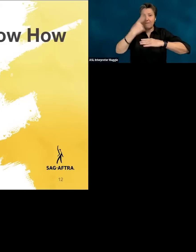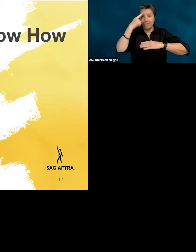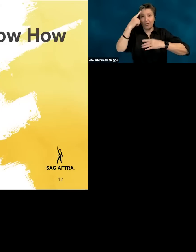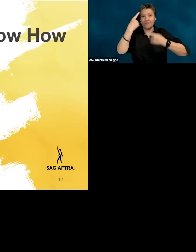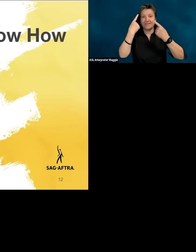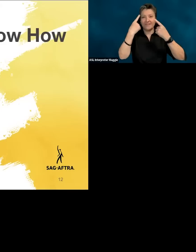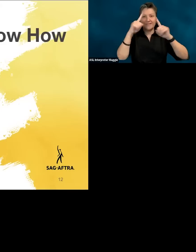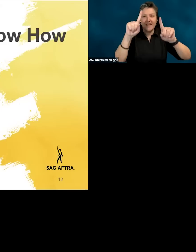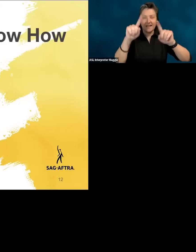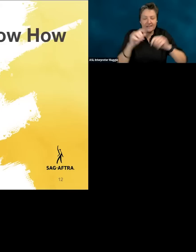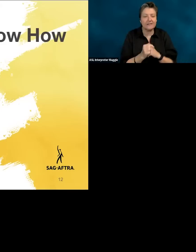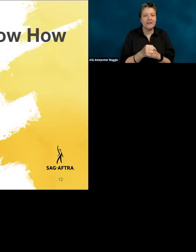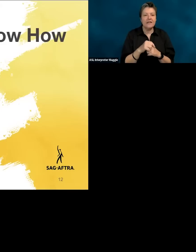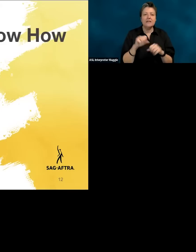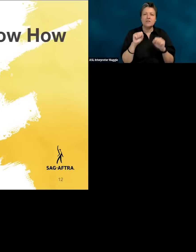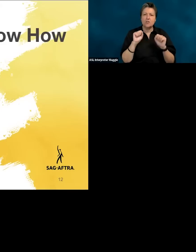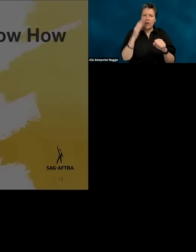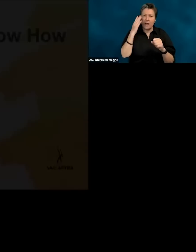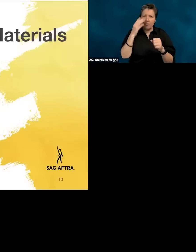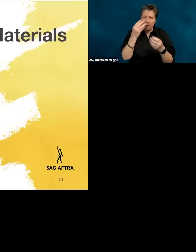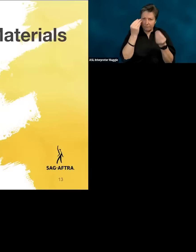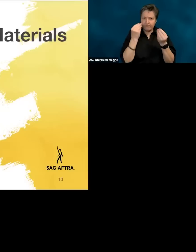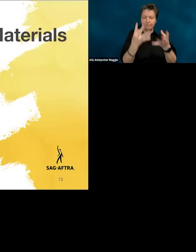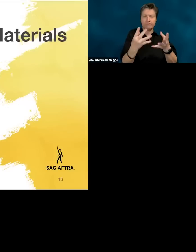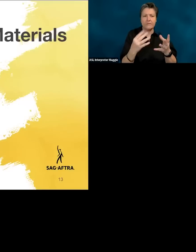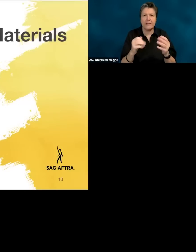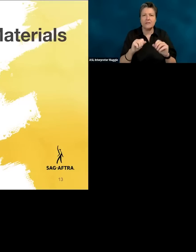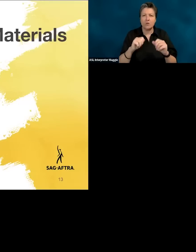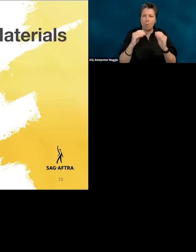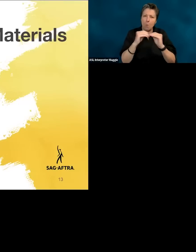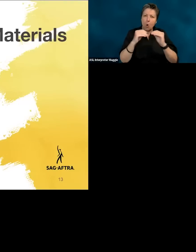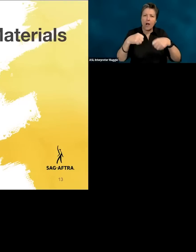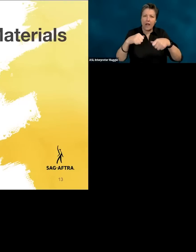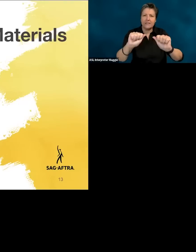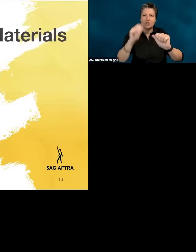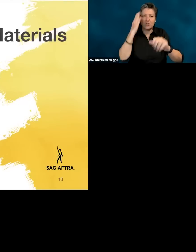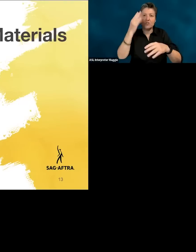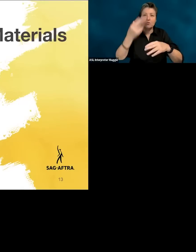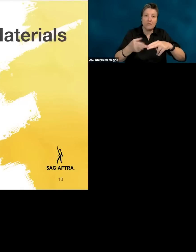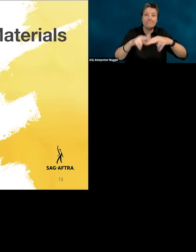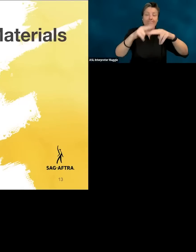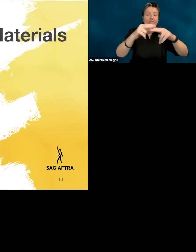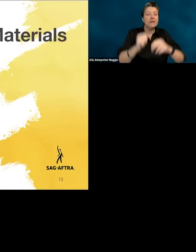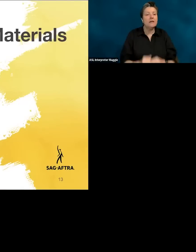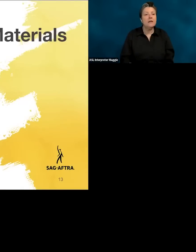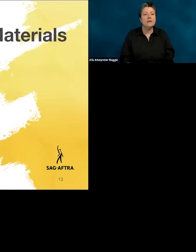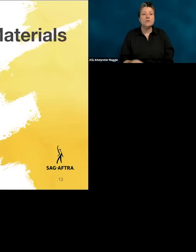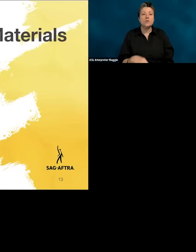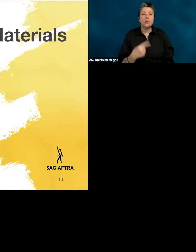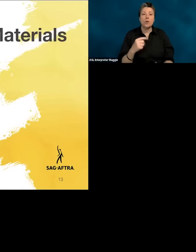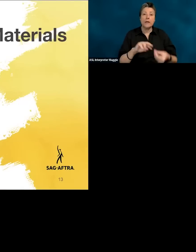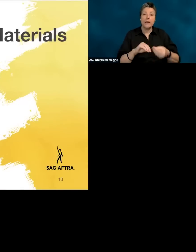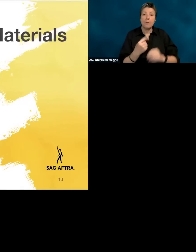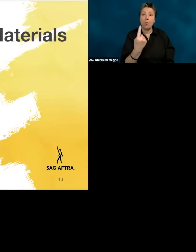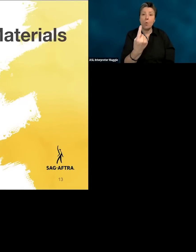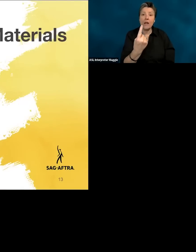so you can be getting more auditions right away. So leg one is your money-making brand and market materials.